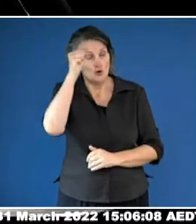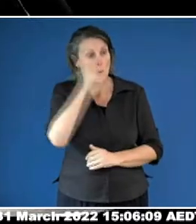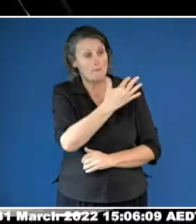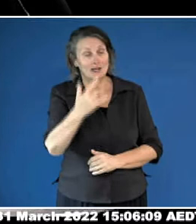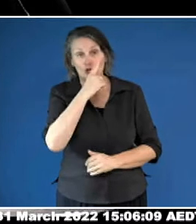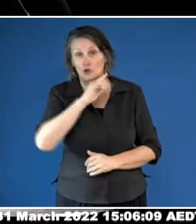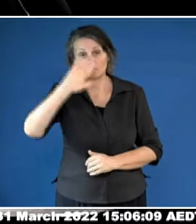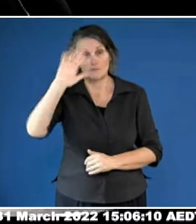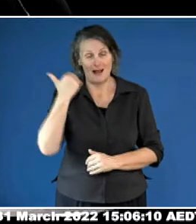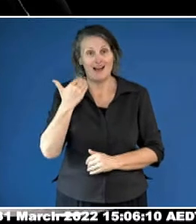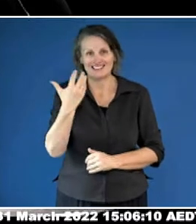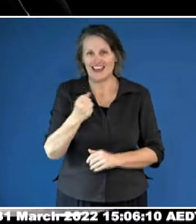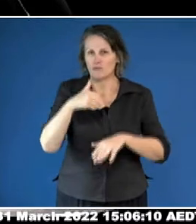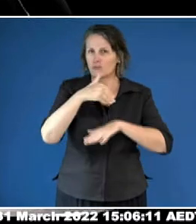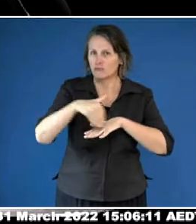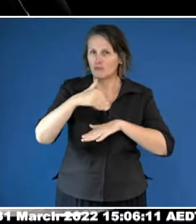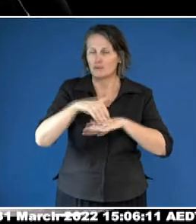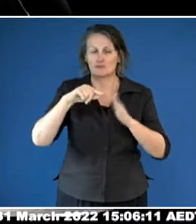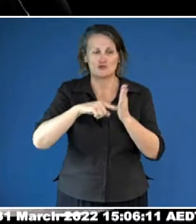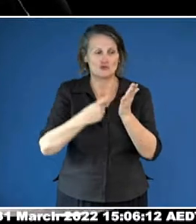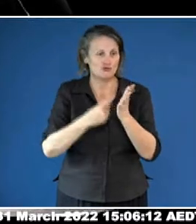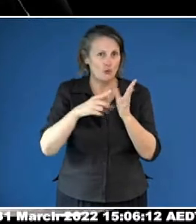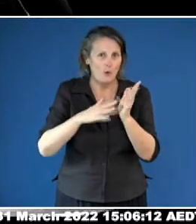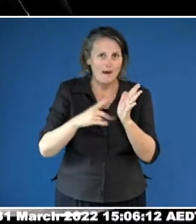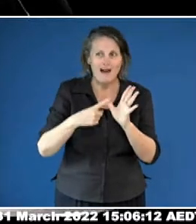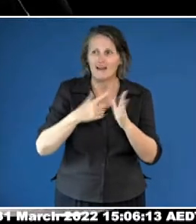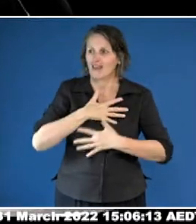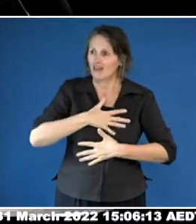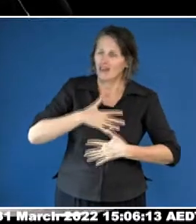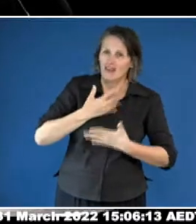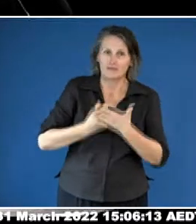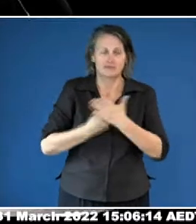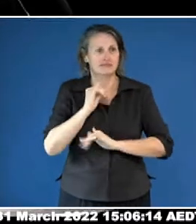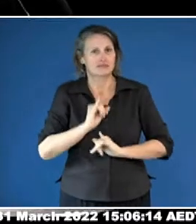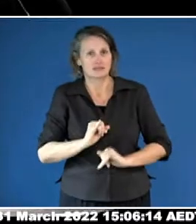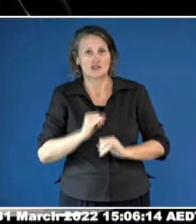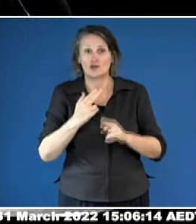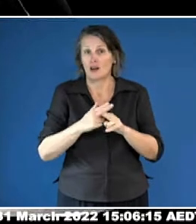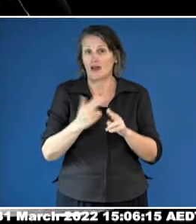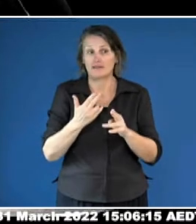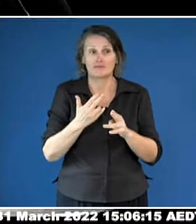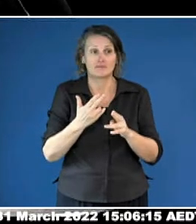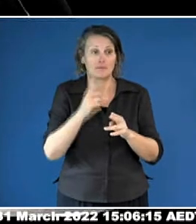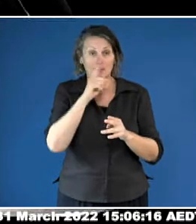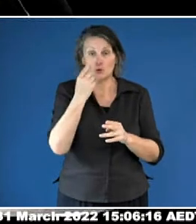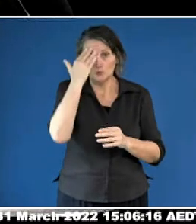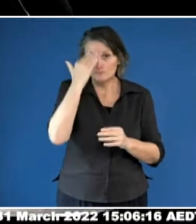So, you know, for many women with intellectual disabilities, cognitive impairment, Aboriginal and Torres Strait Islander women in particular, there is a